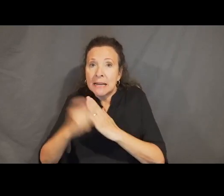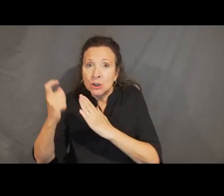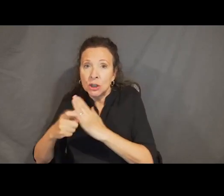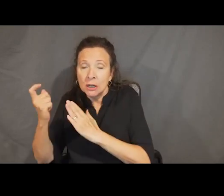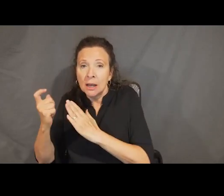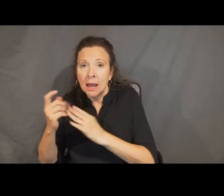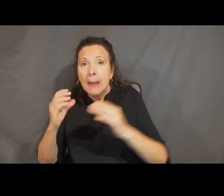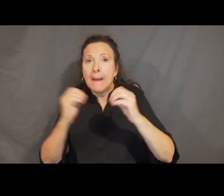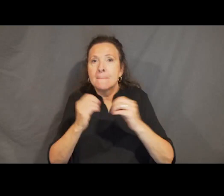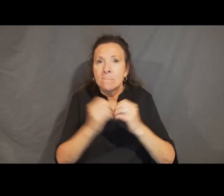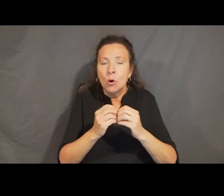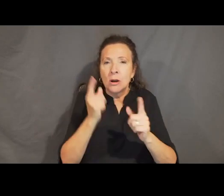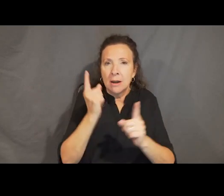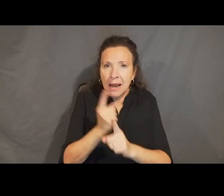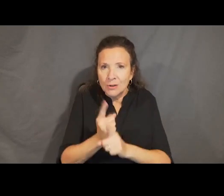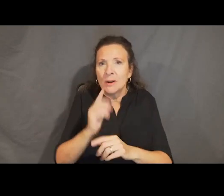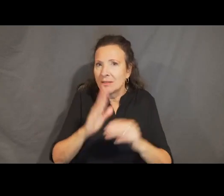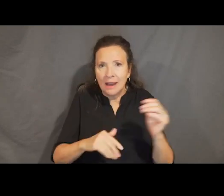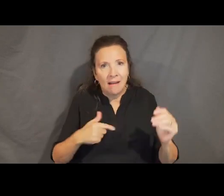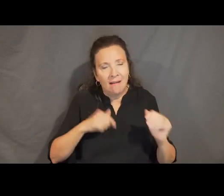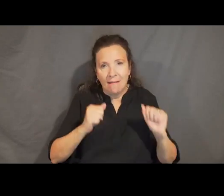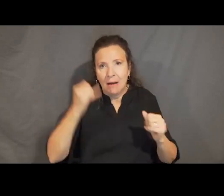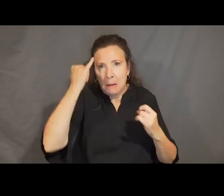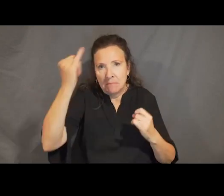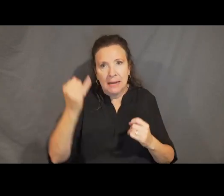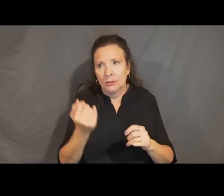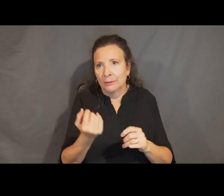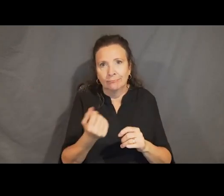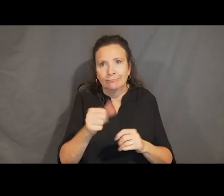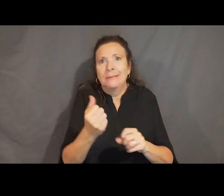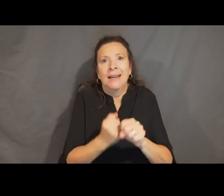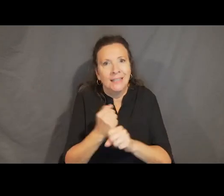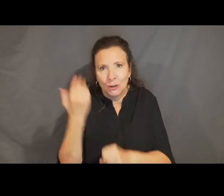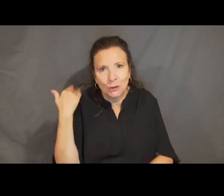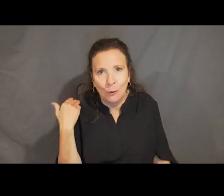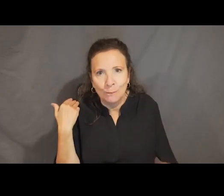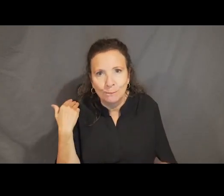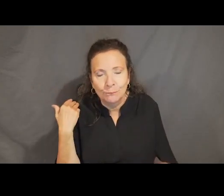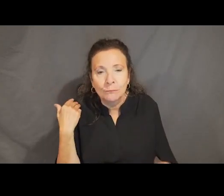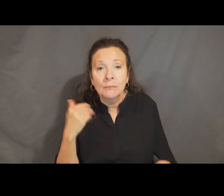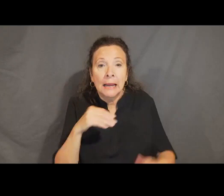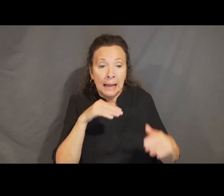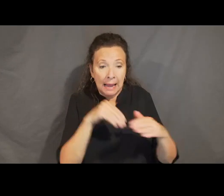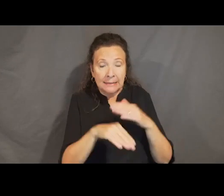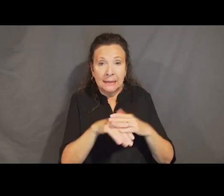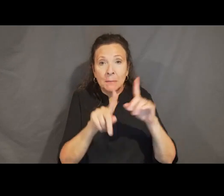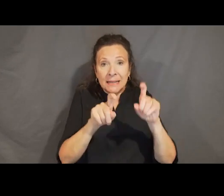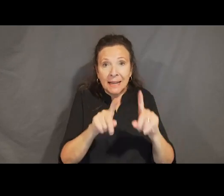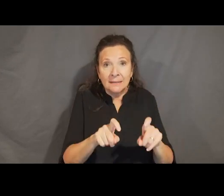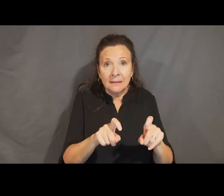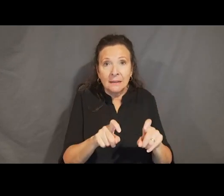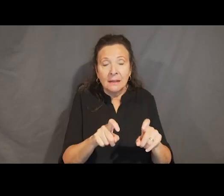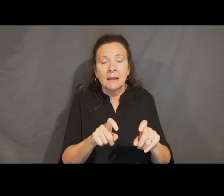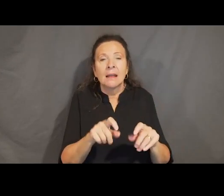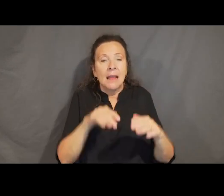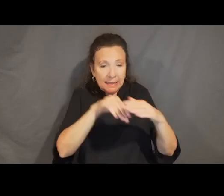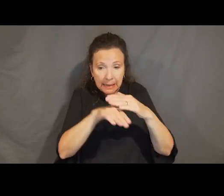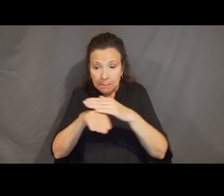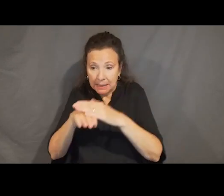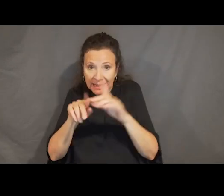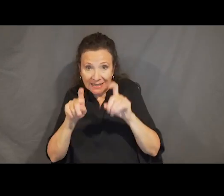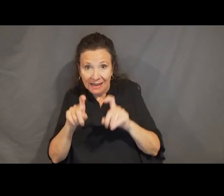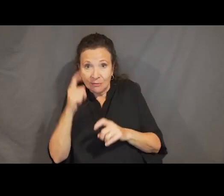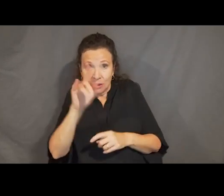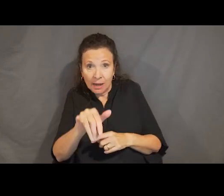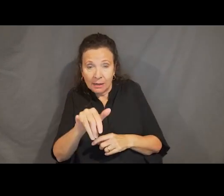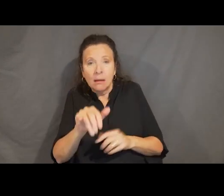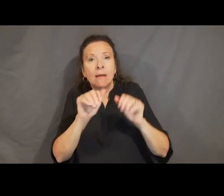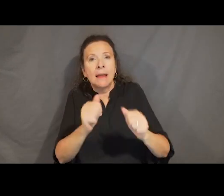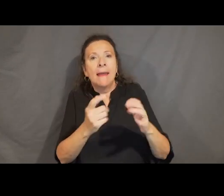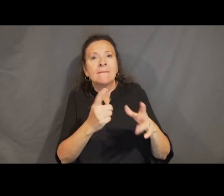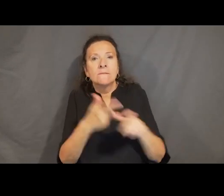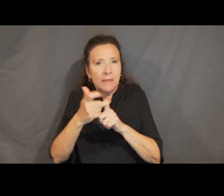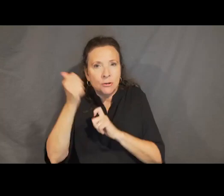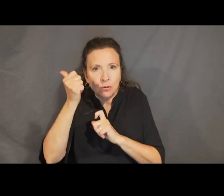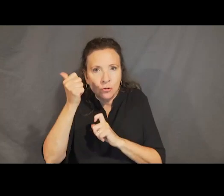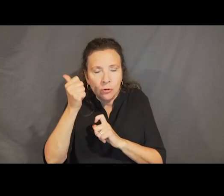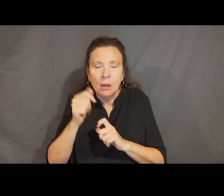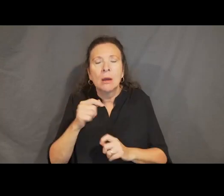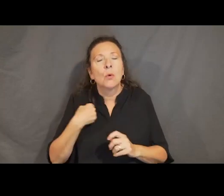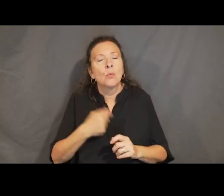decade ago. Accessibility testing can be faster, and it has to be faster. And then, you and I get